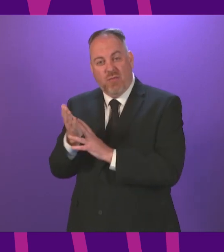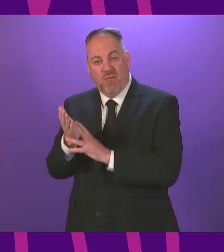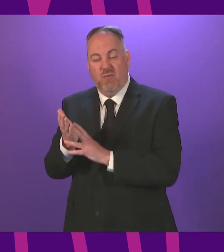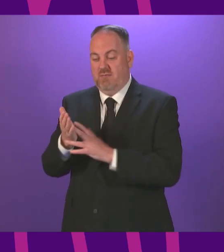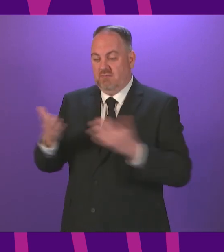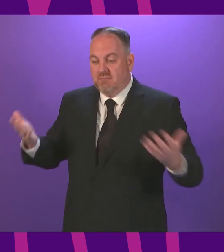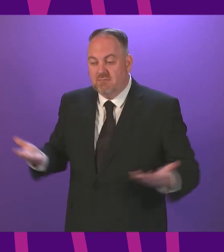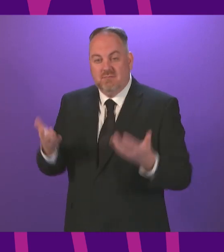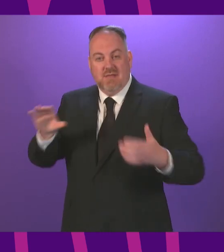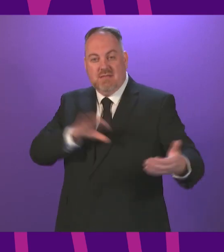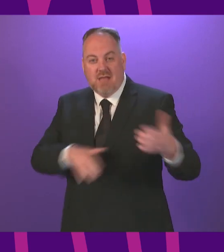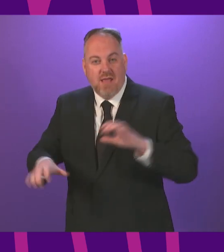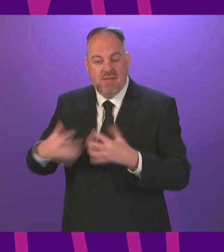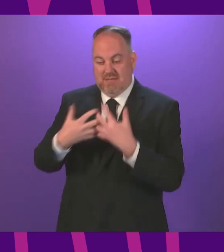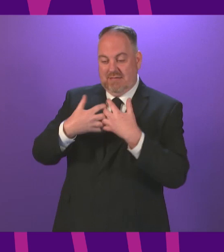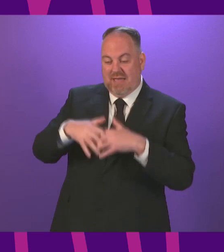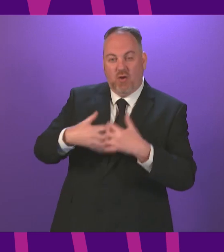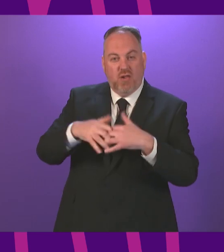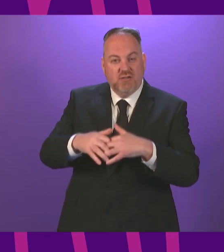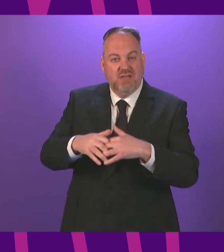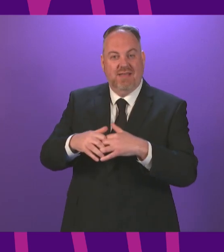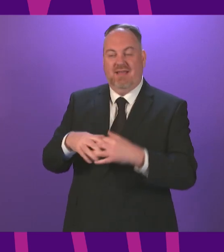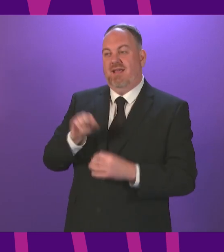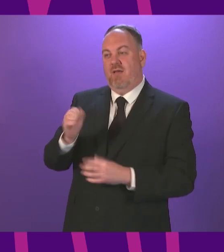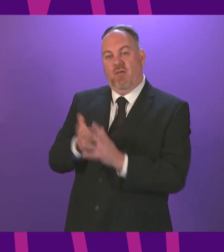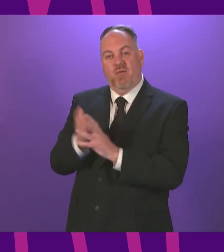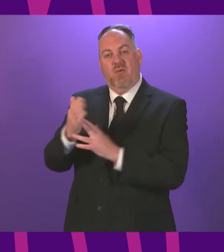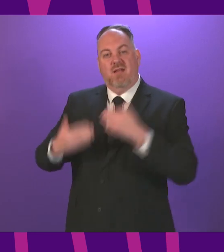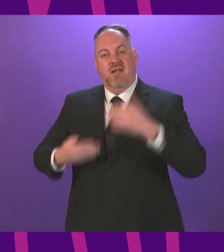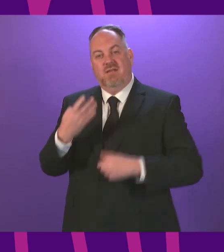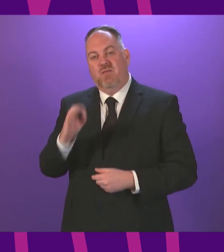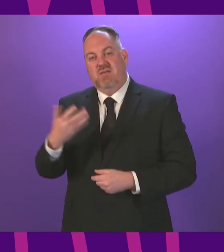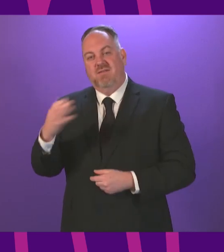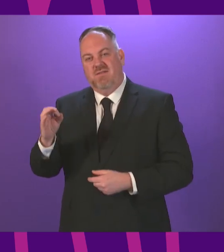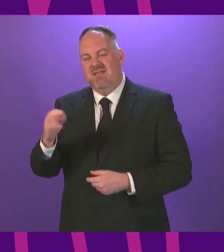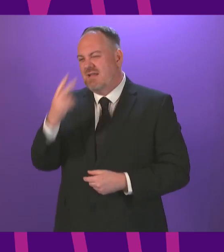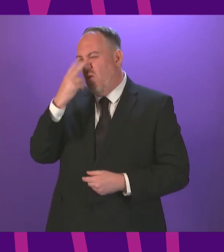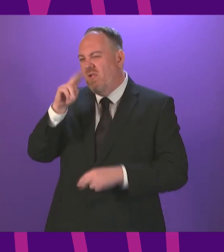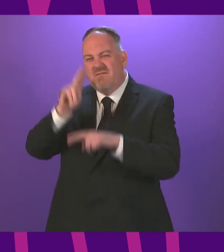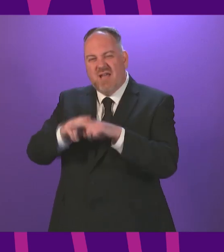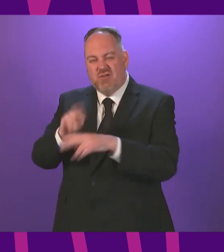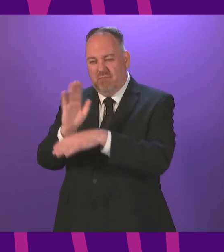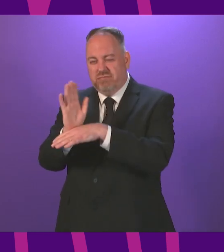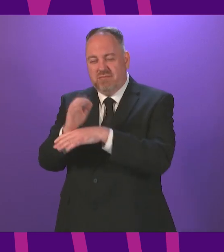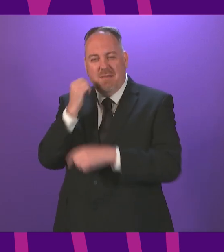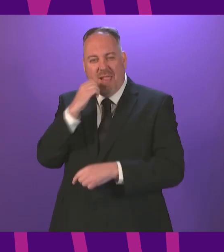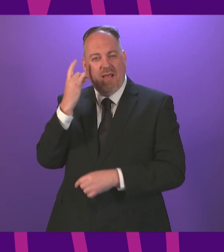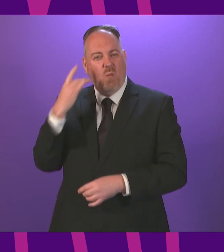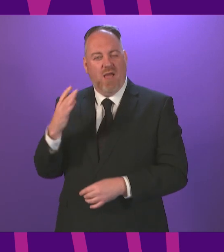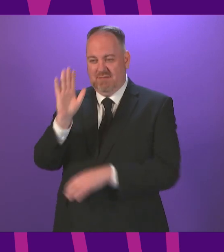industry and technology exists only in Pathé news footage. Here was a man who was born before